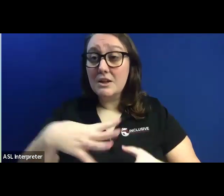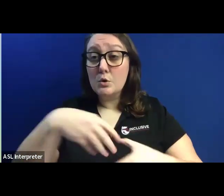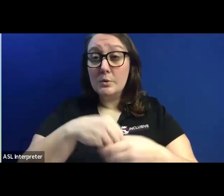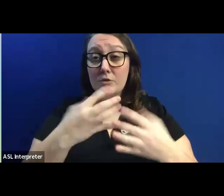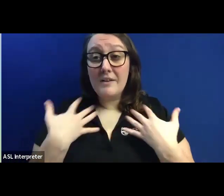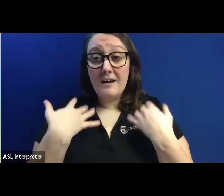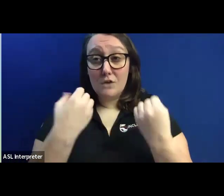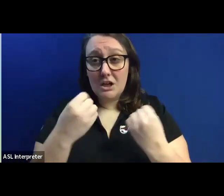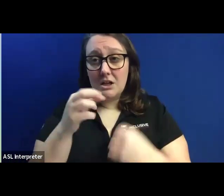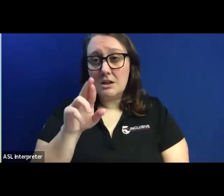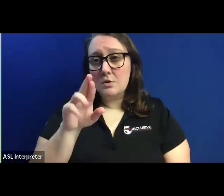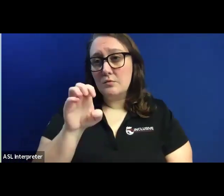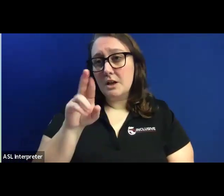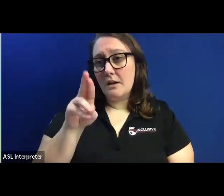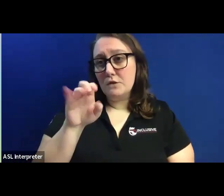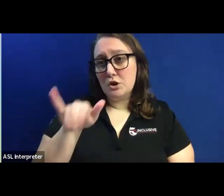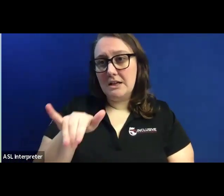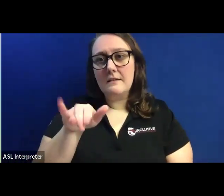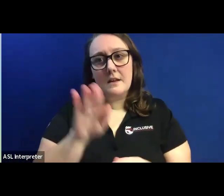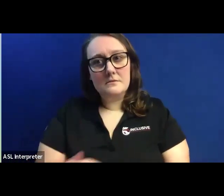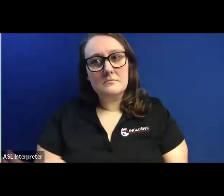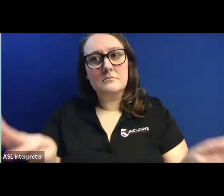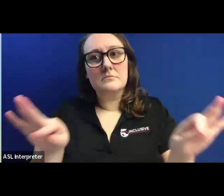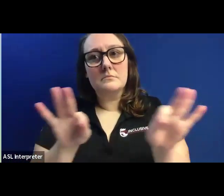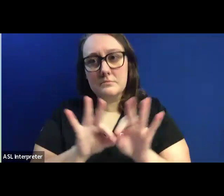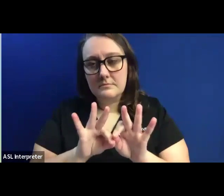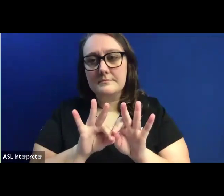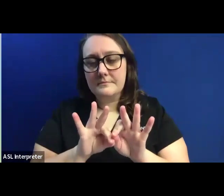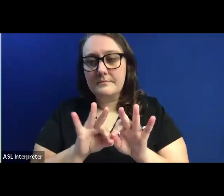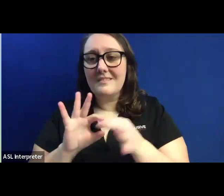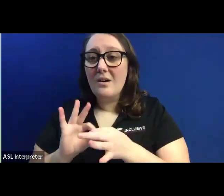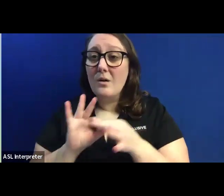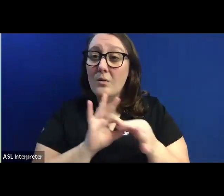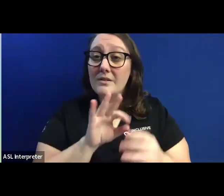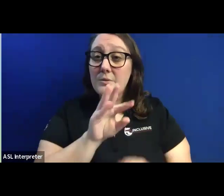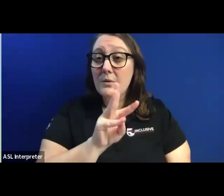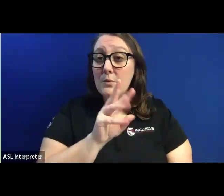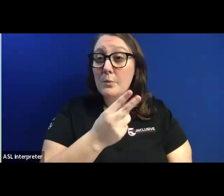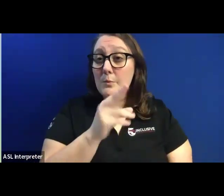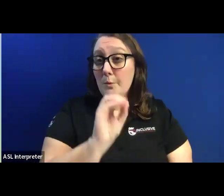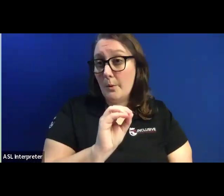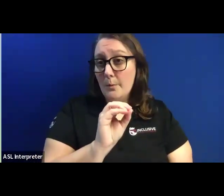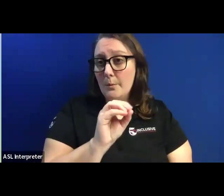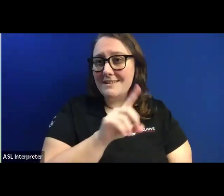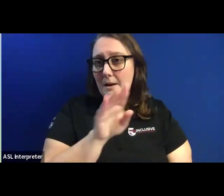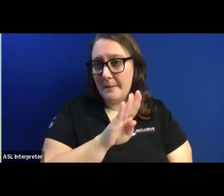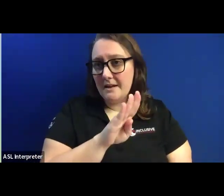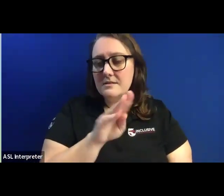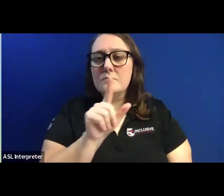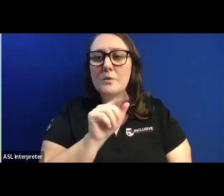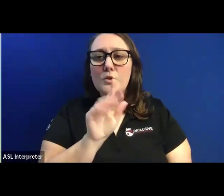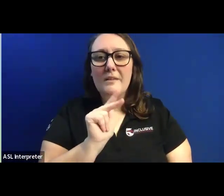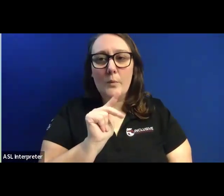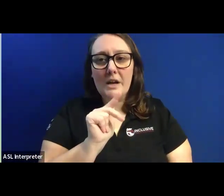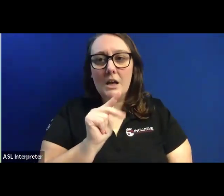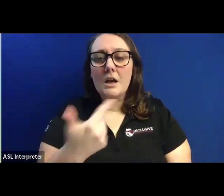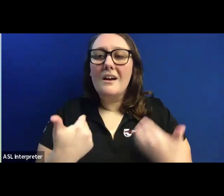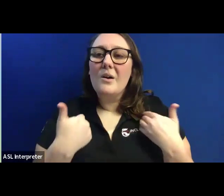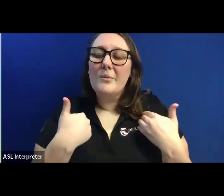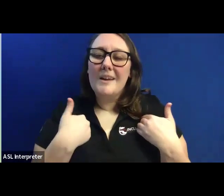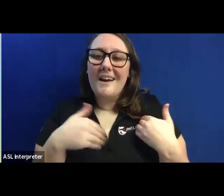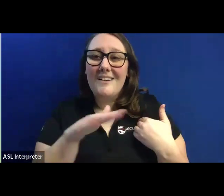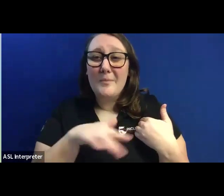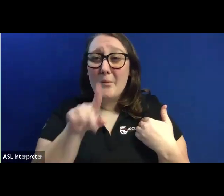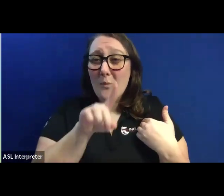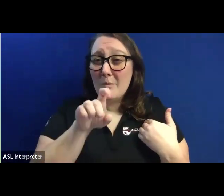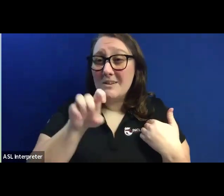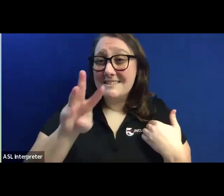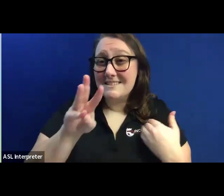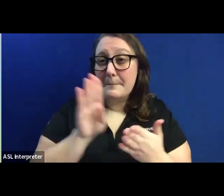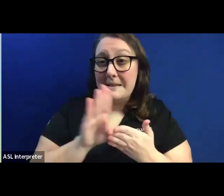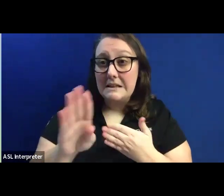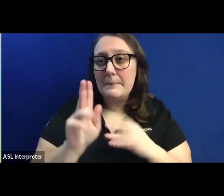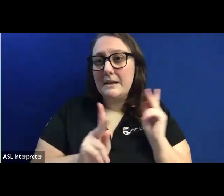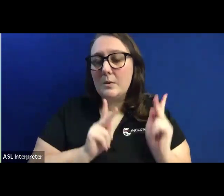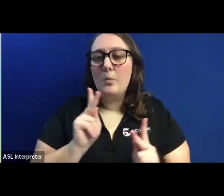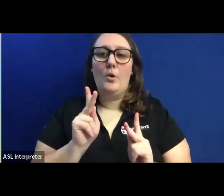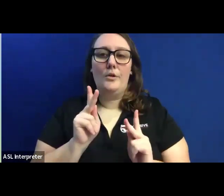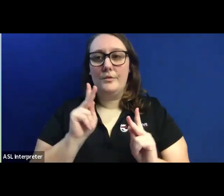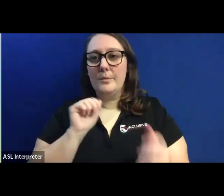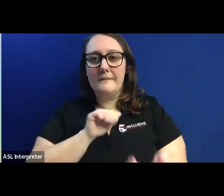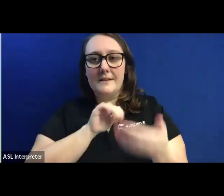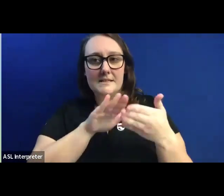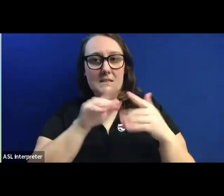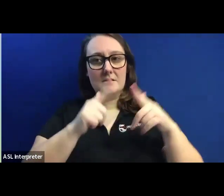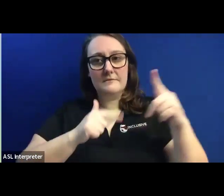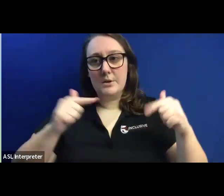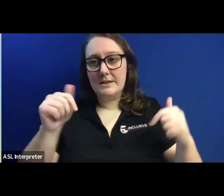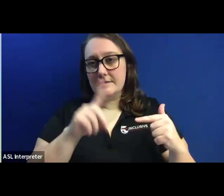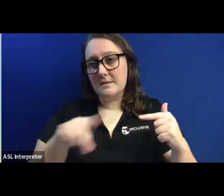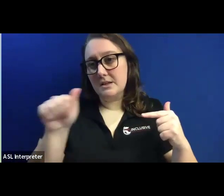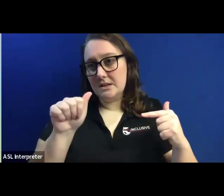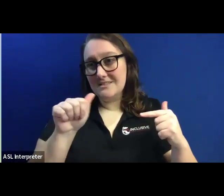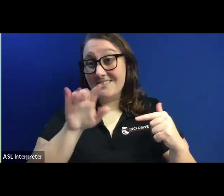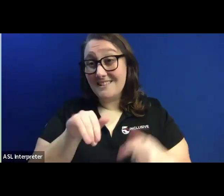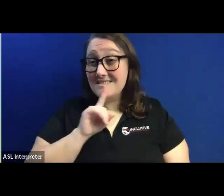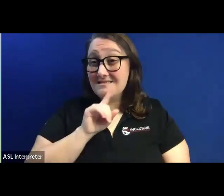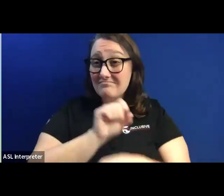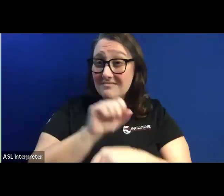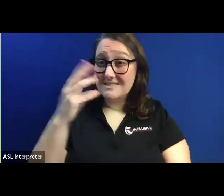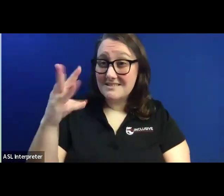And we have to keep in mind that according to the WHO database, 2023, we have approximately 1.6 billion people who are facing different sorts of disabilities and which covers 16% of the whole population.